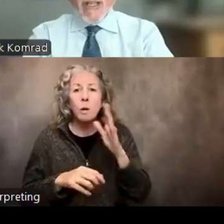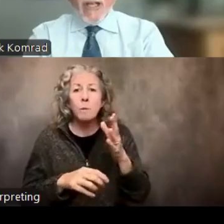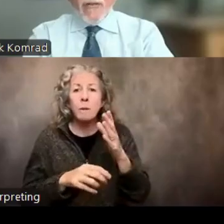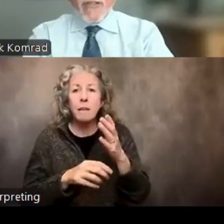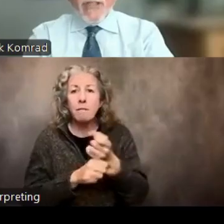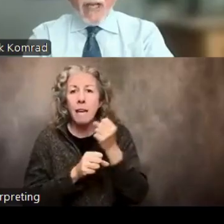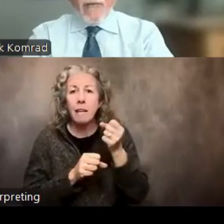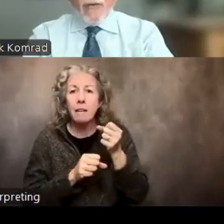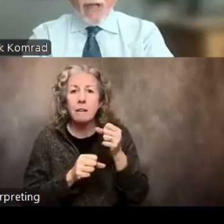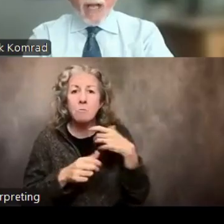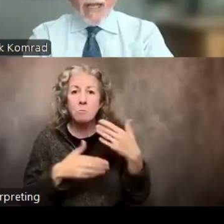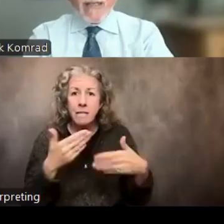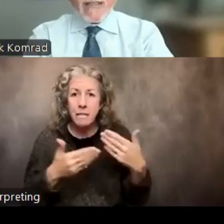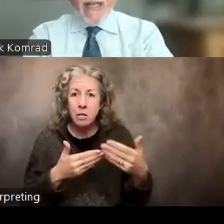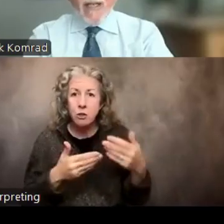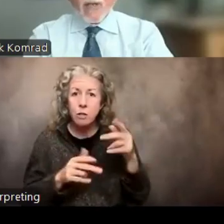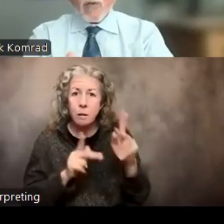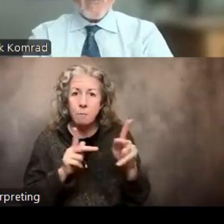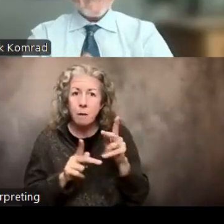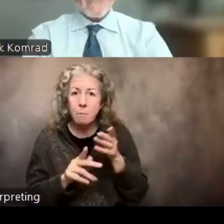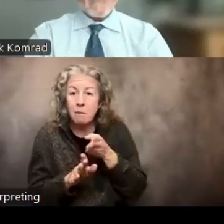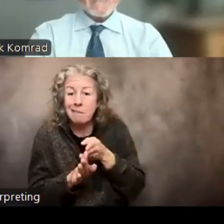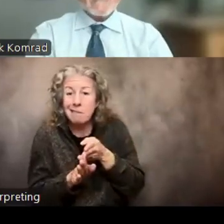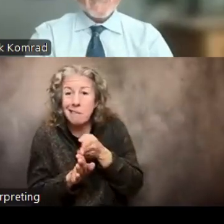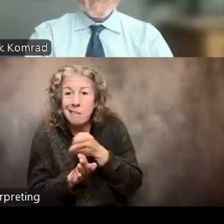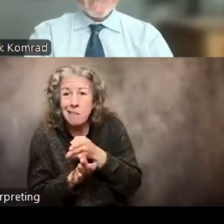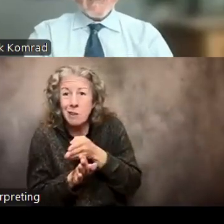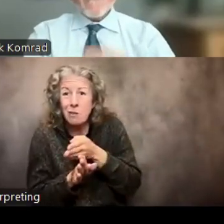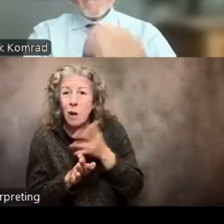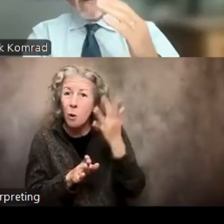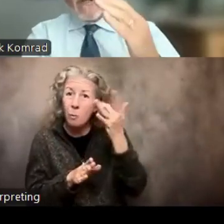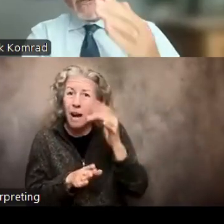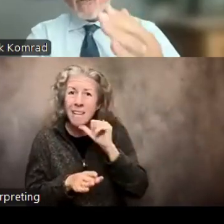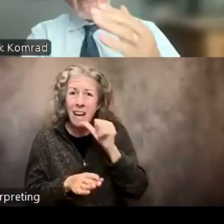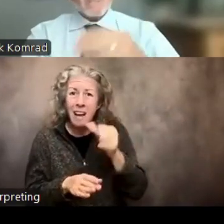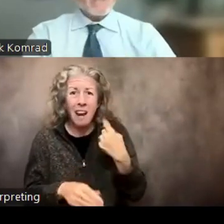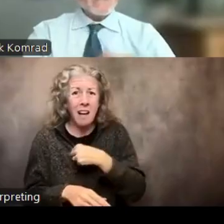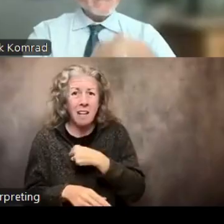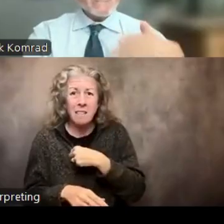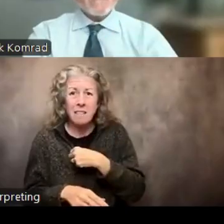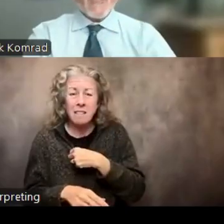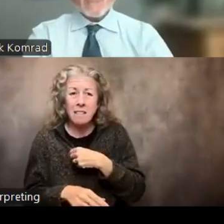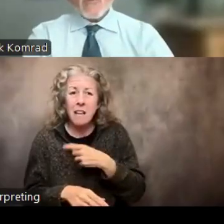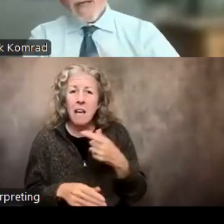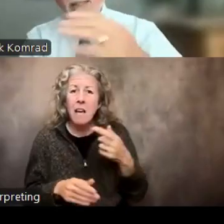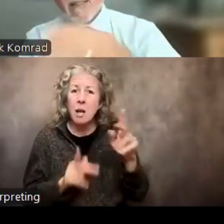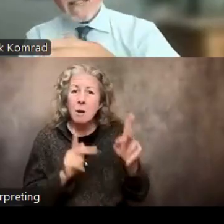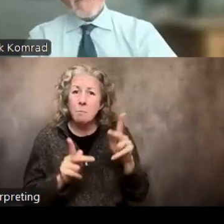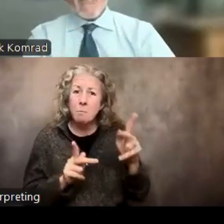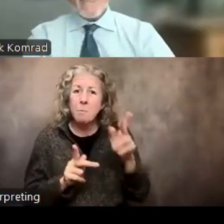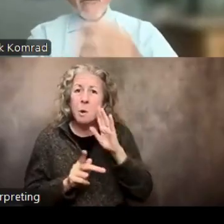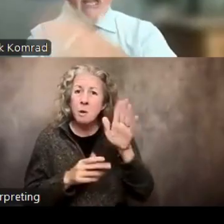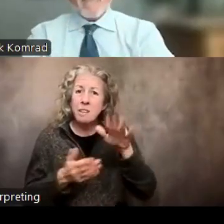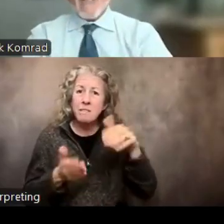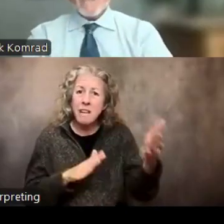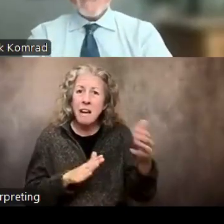the other side of the line say, Well, why not us? If terminal illness six months, well, why not seven months or eight months